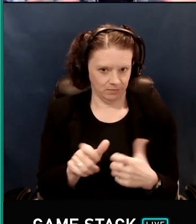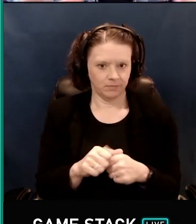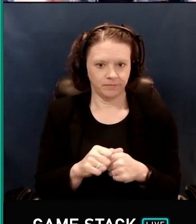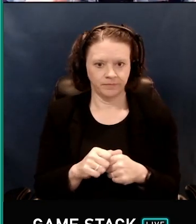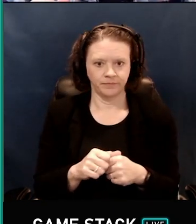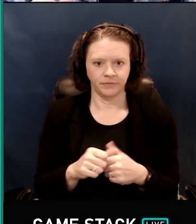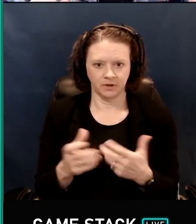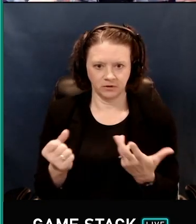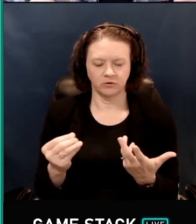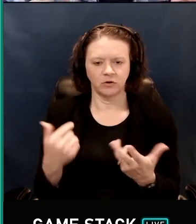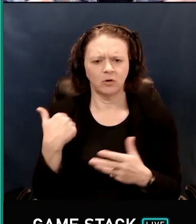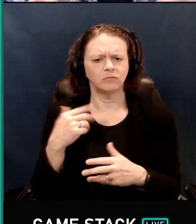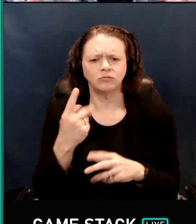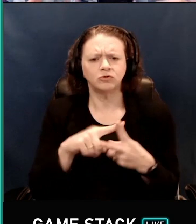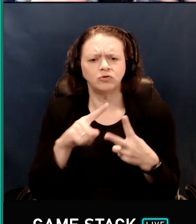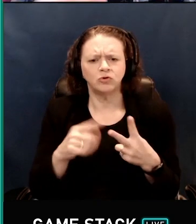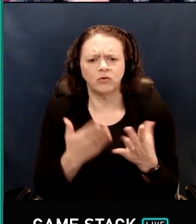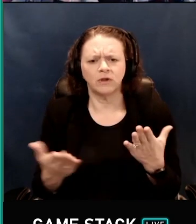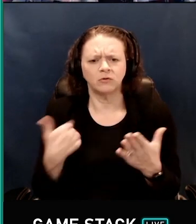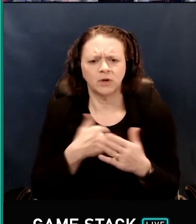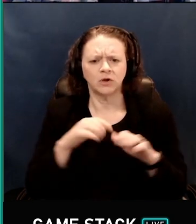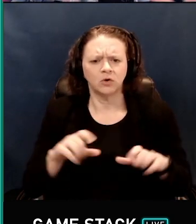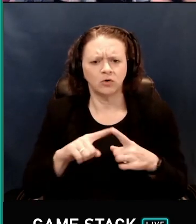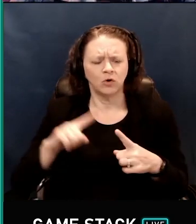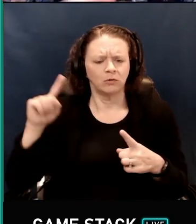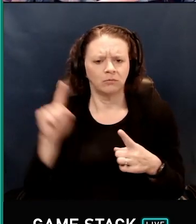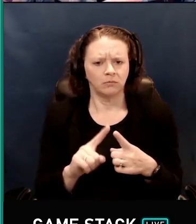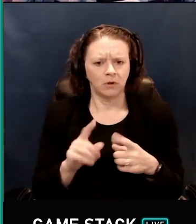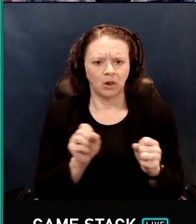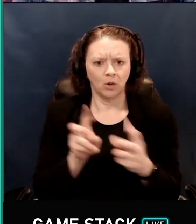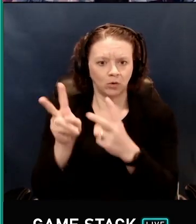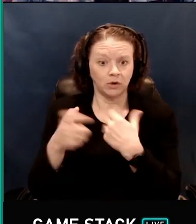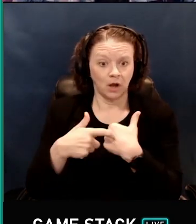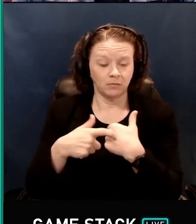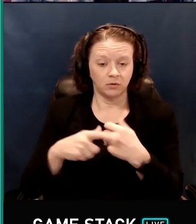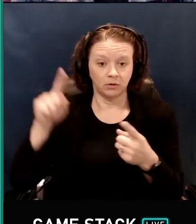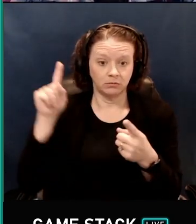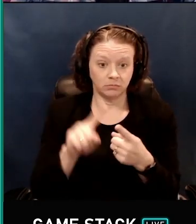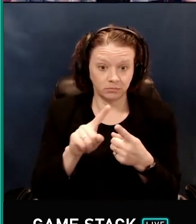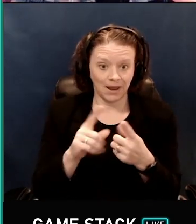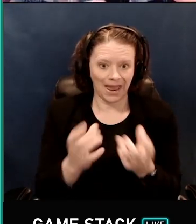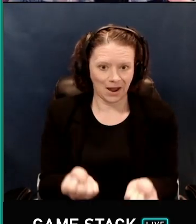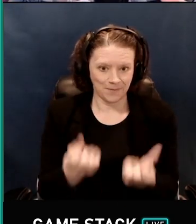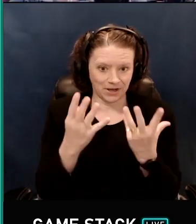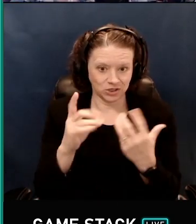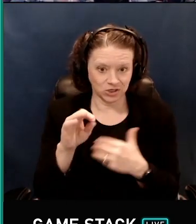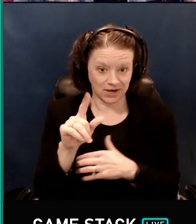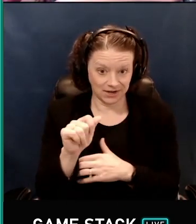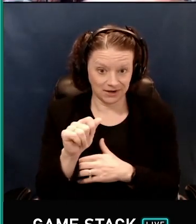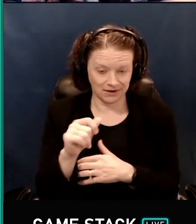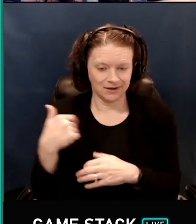You can either minimize X, which is the amount of data, and we basically consider that being smart about what you